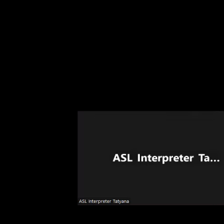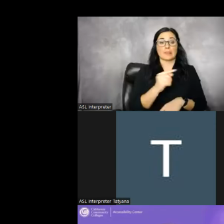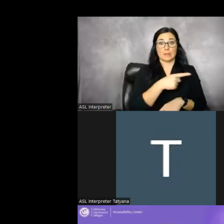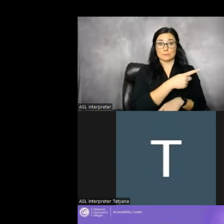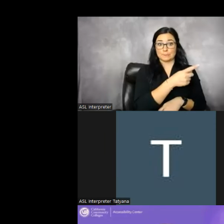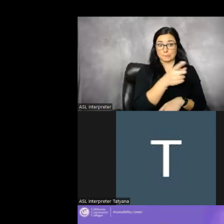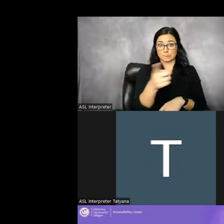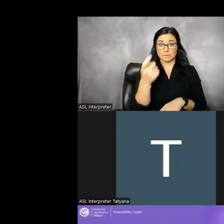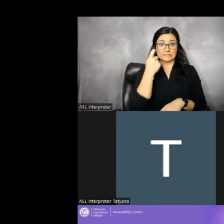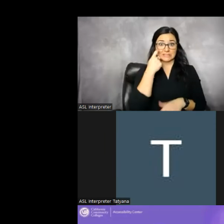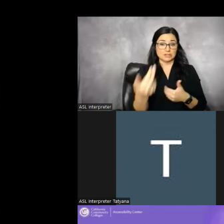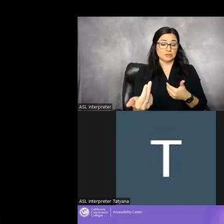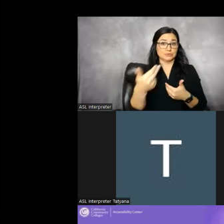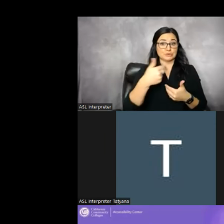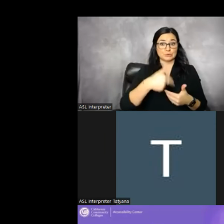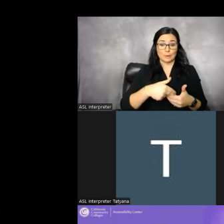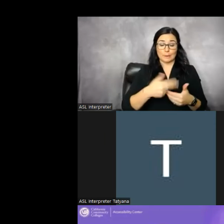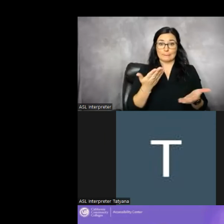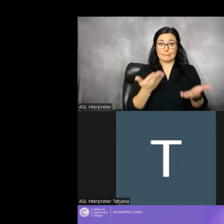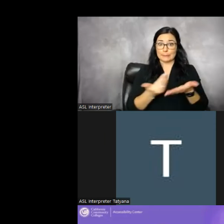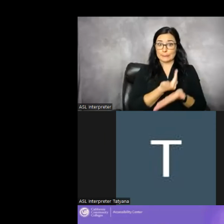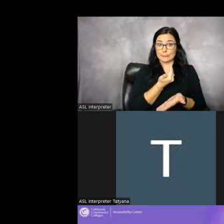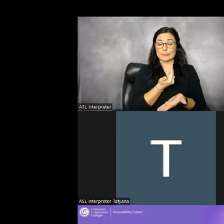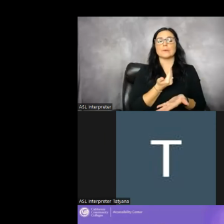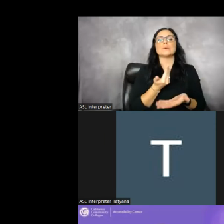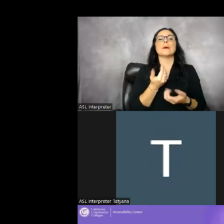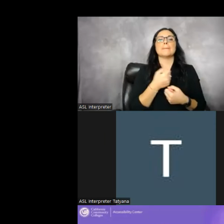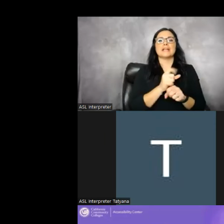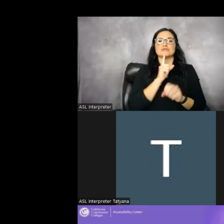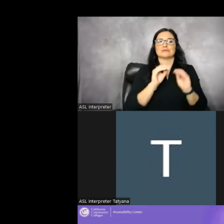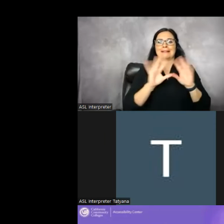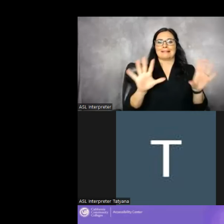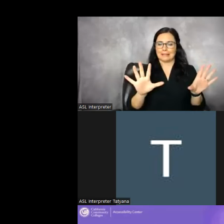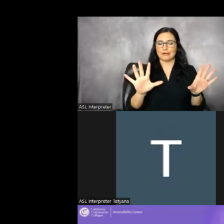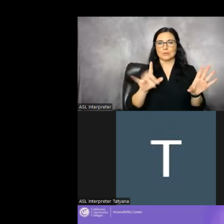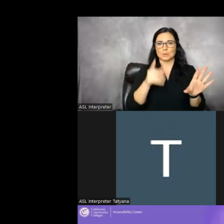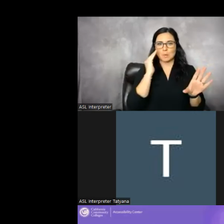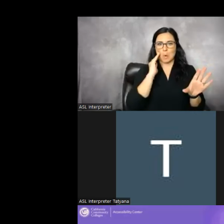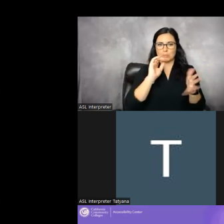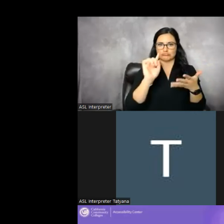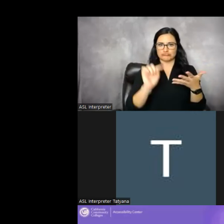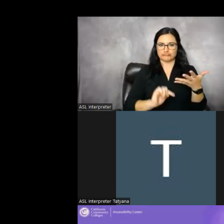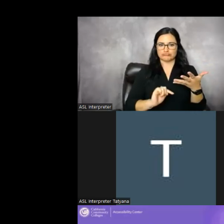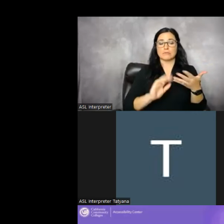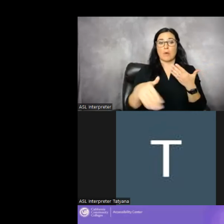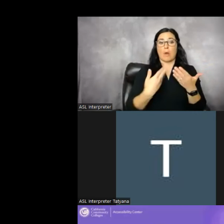just come in for the day. We want to ensure that you have a couple of housekeeping notes. All presentations will be recorded.